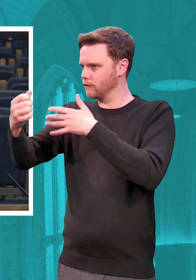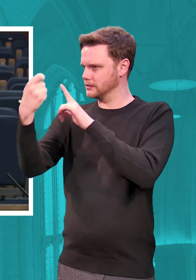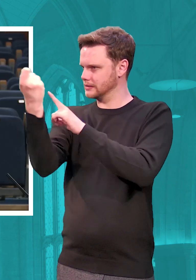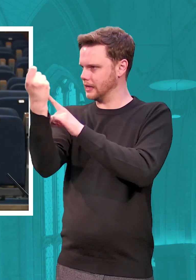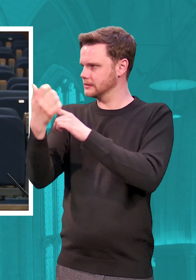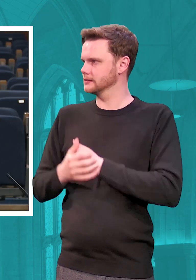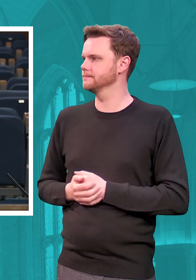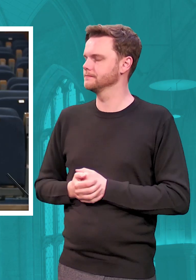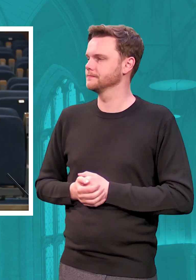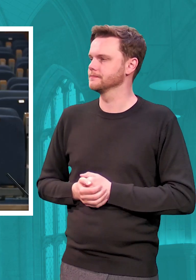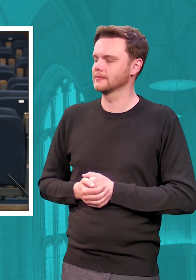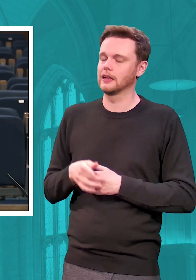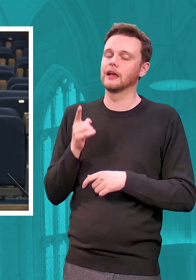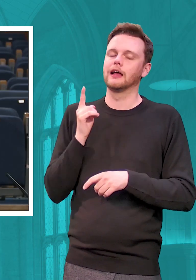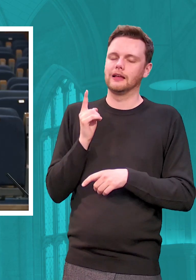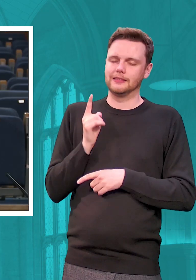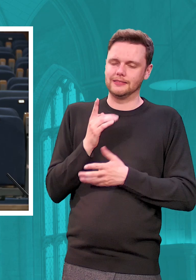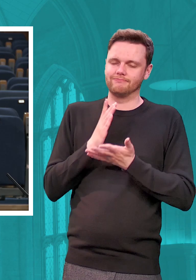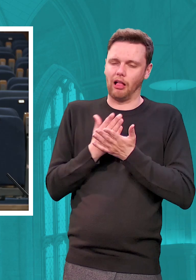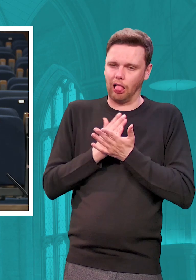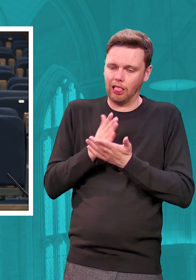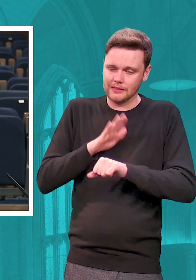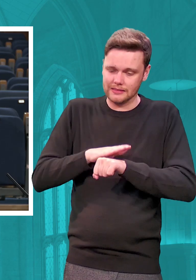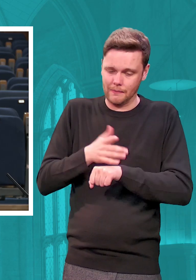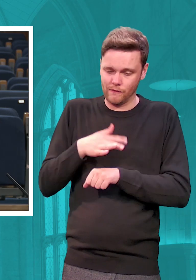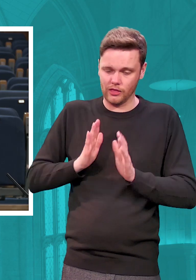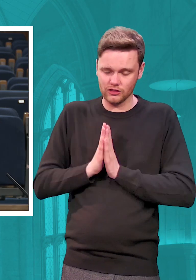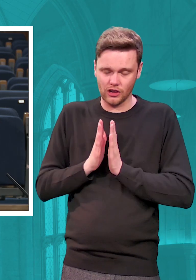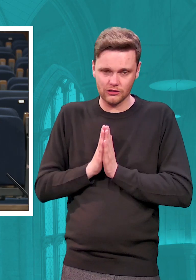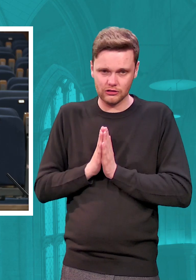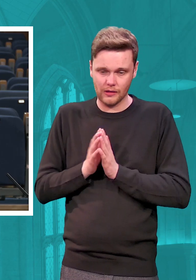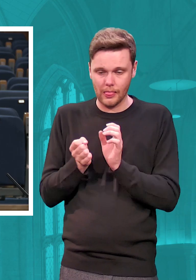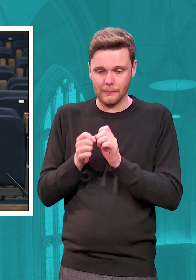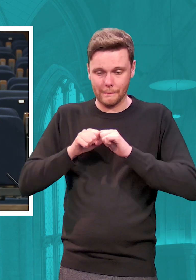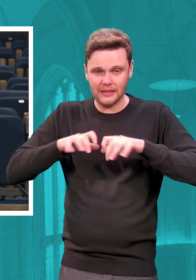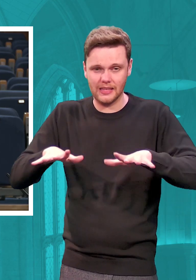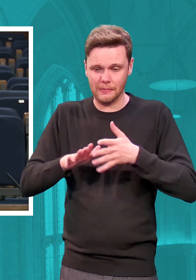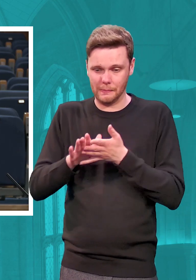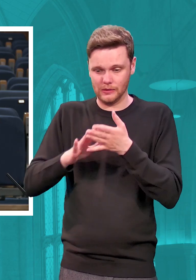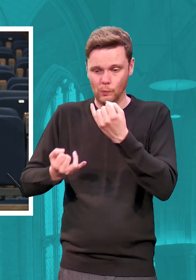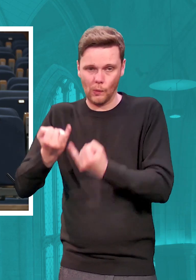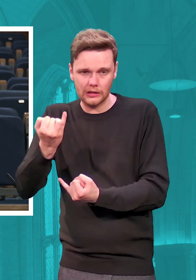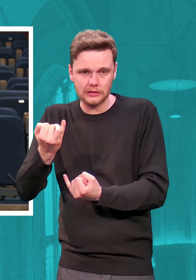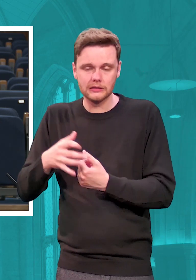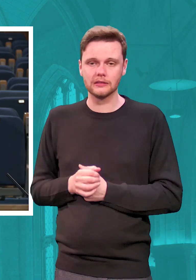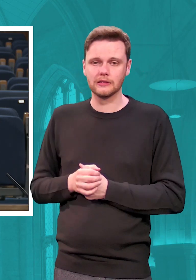These are uncertain times for the church, exacerbated by the pandemic. I am always hopeful and optimistic